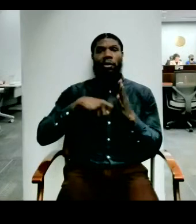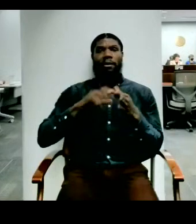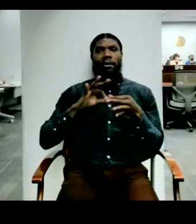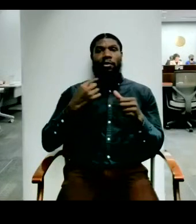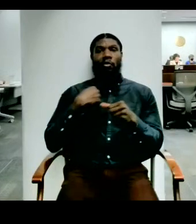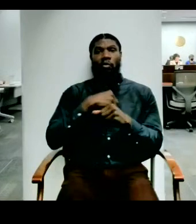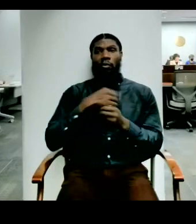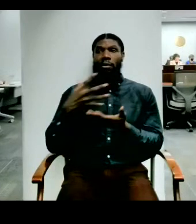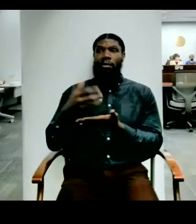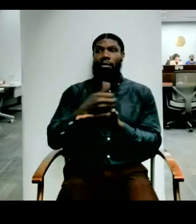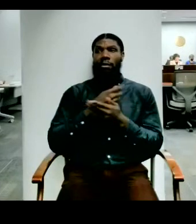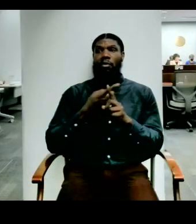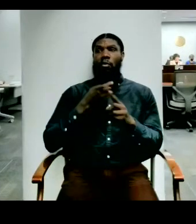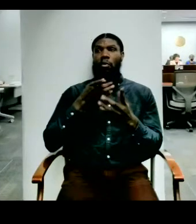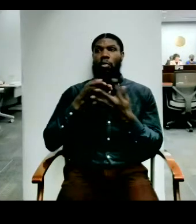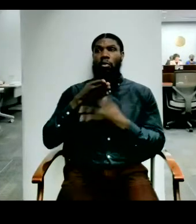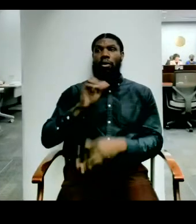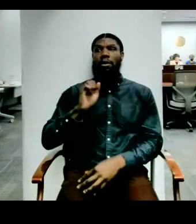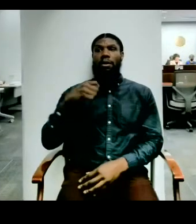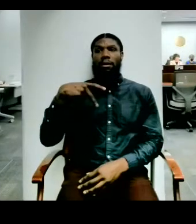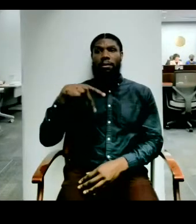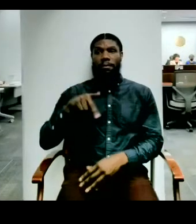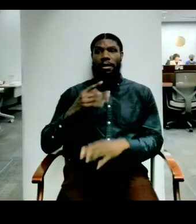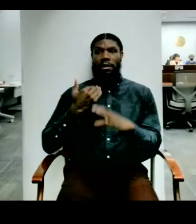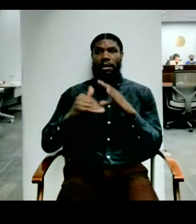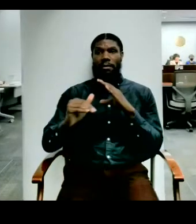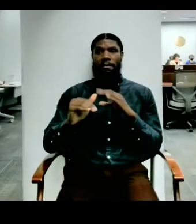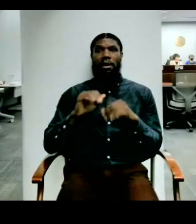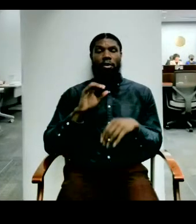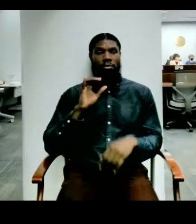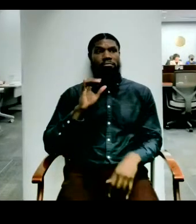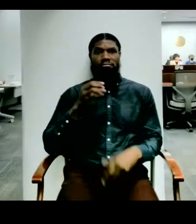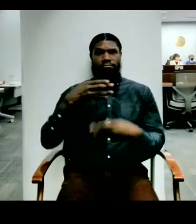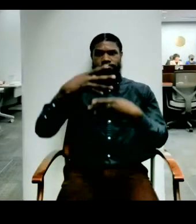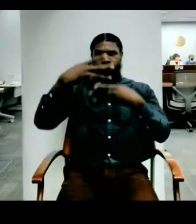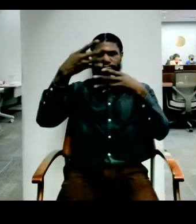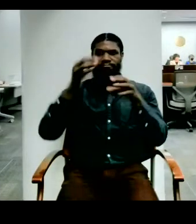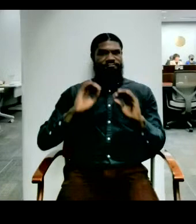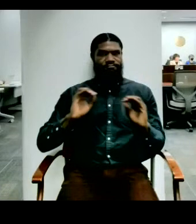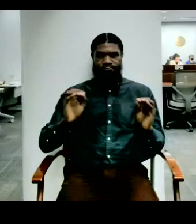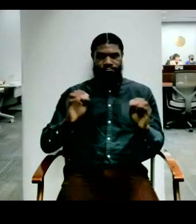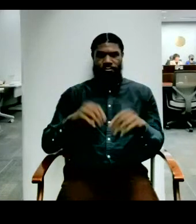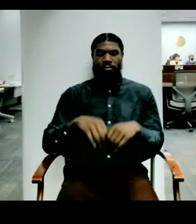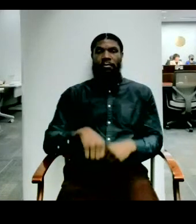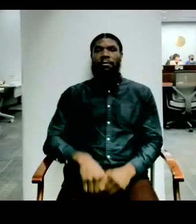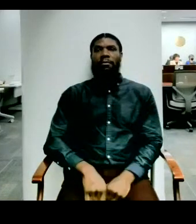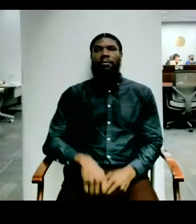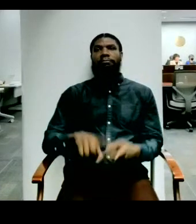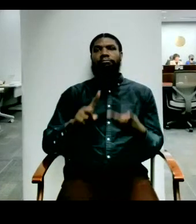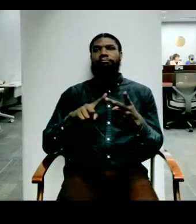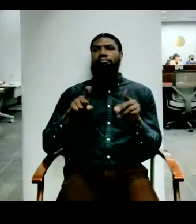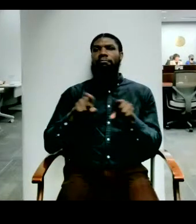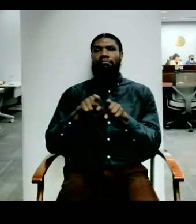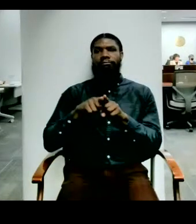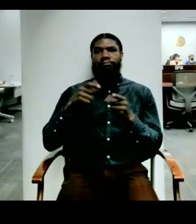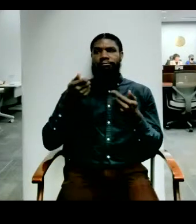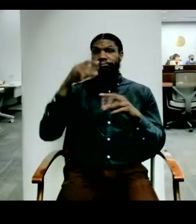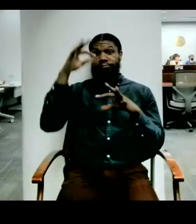the strategic enforcement plan email inbox and I'm also unaware of any easy accessible